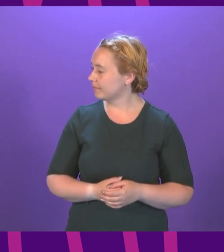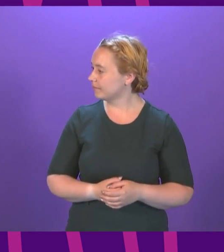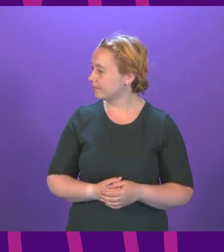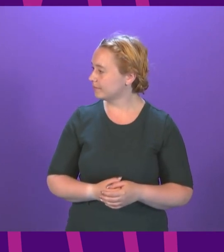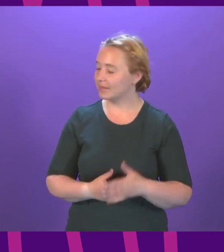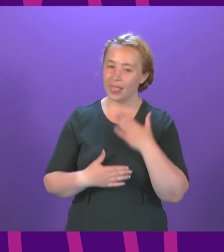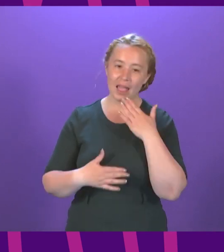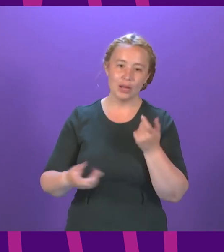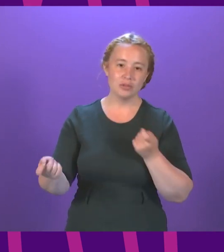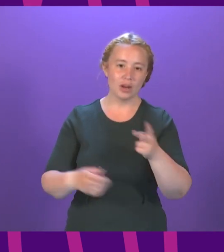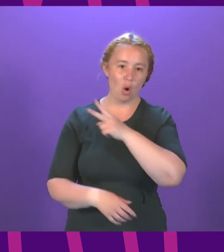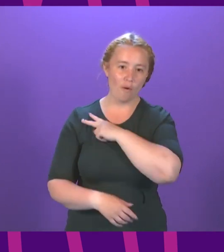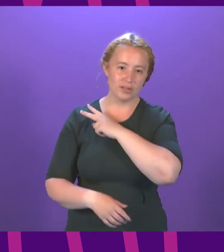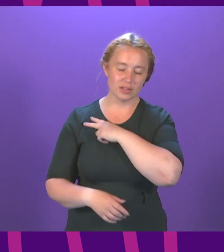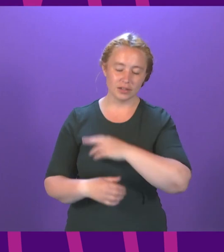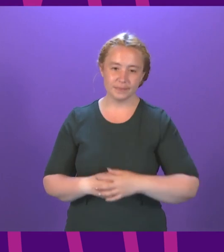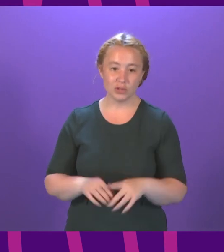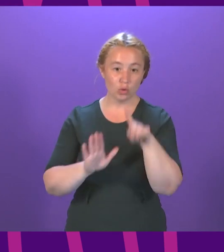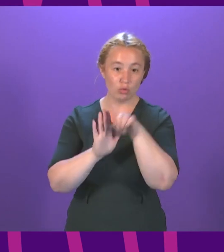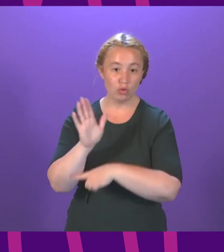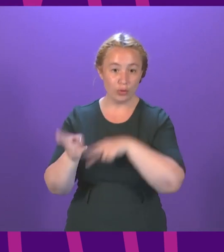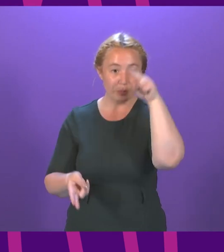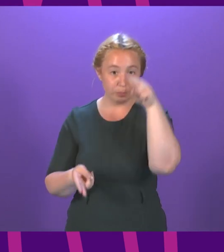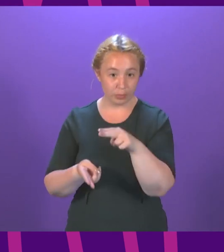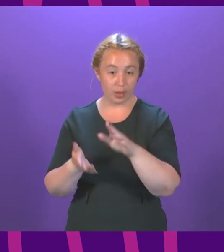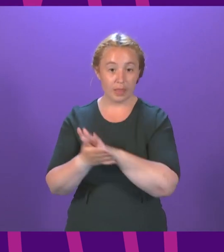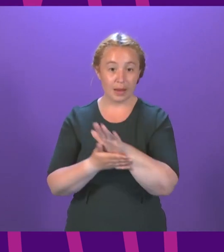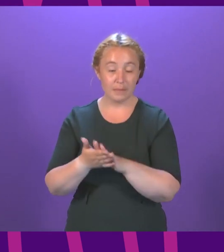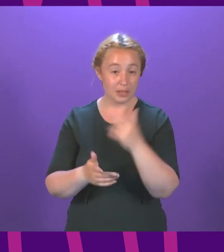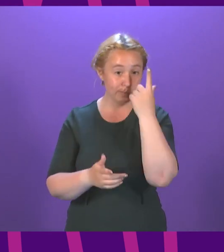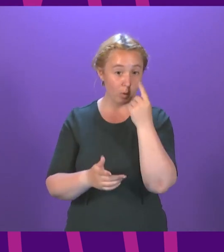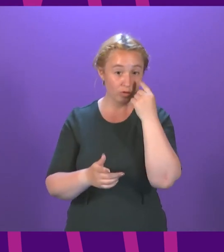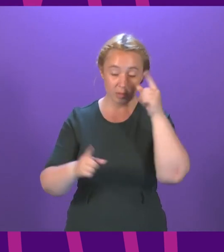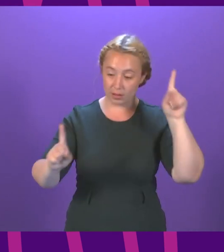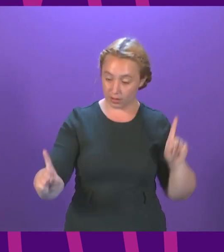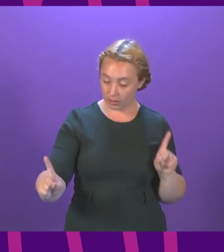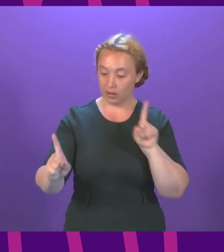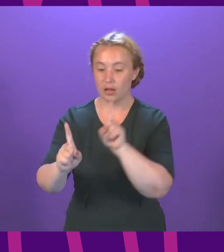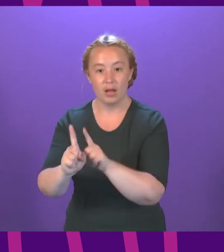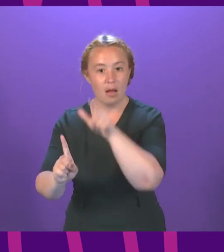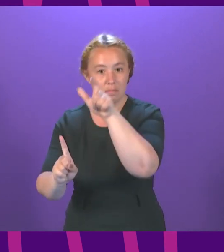As restrictions lift, the likelihood of people having contact with someone who has been asked to self-isolate will increase.